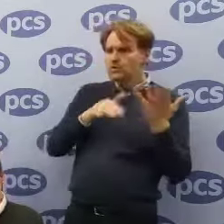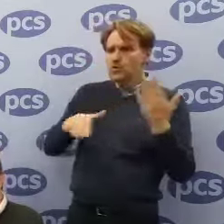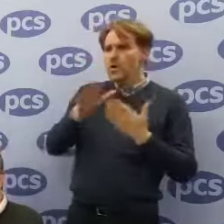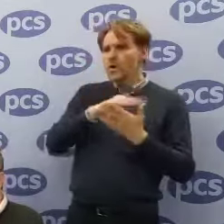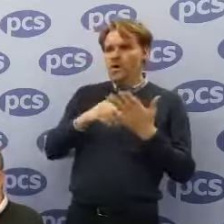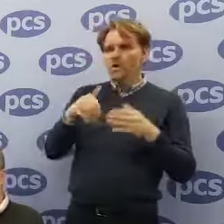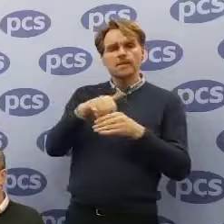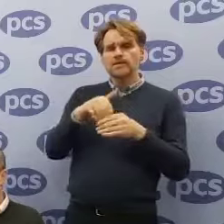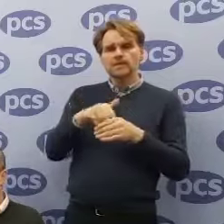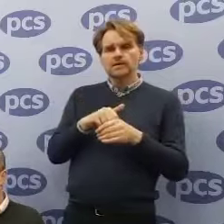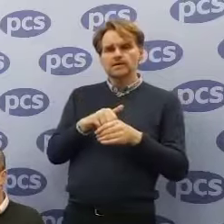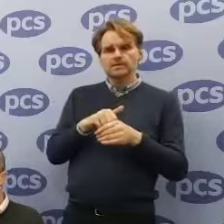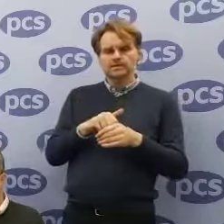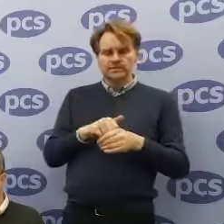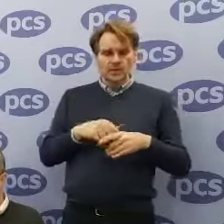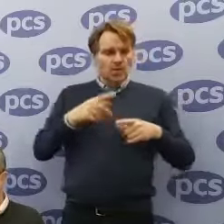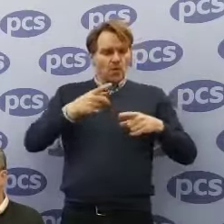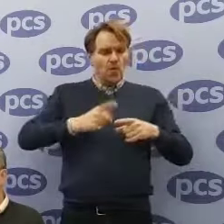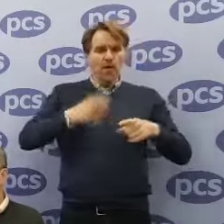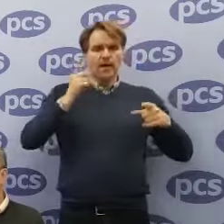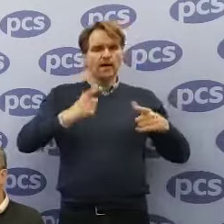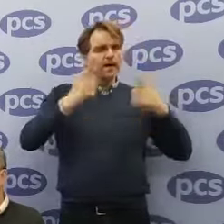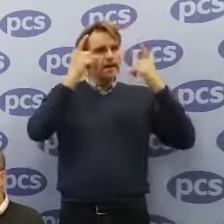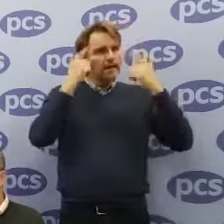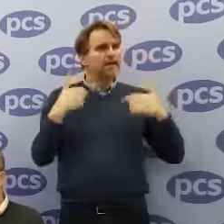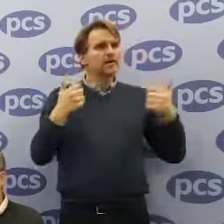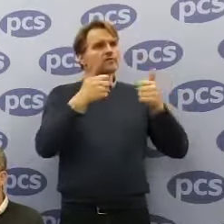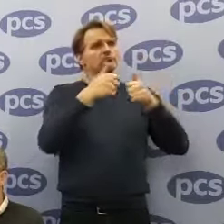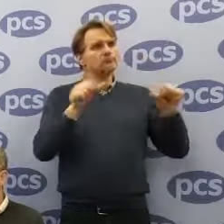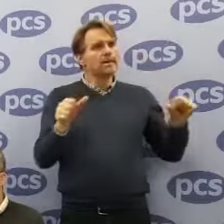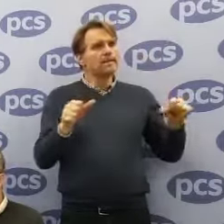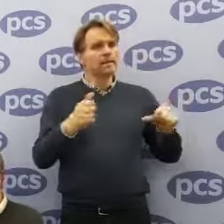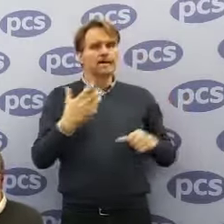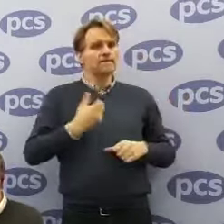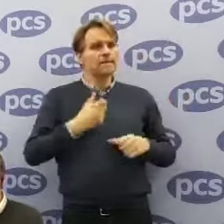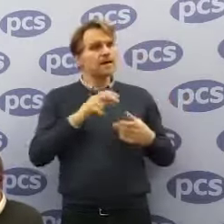route - the best and most effective route on pay would be to show them